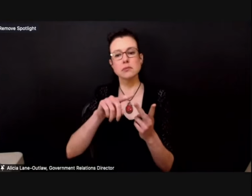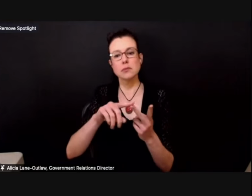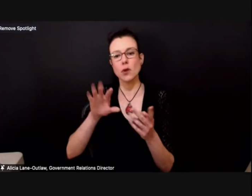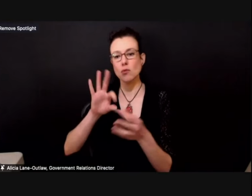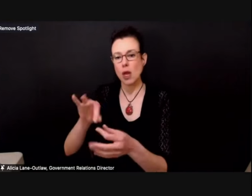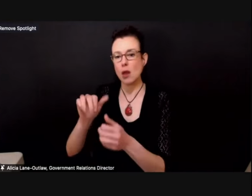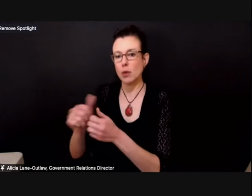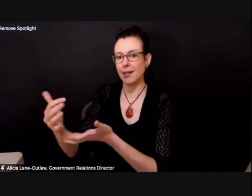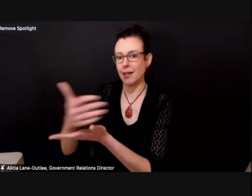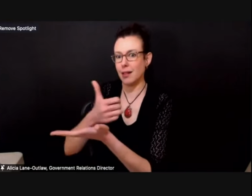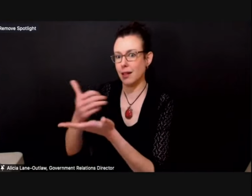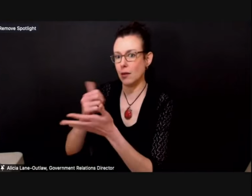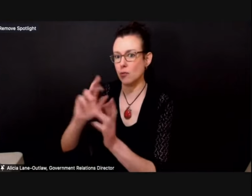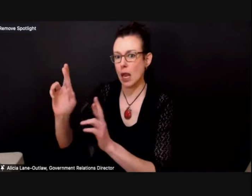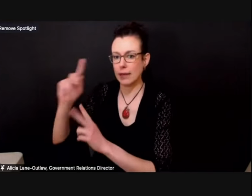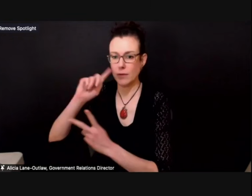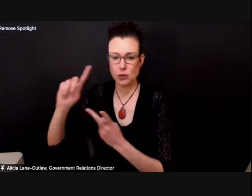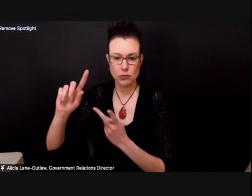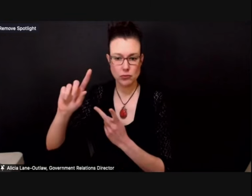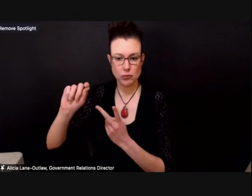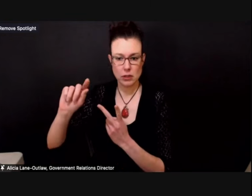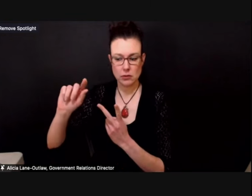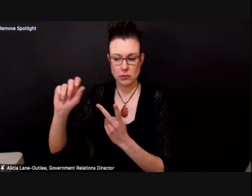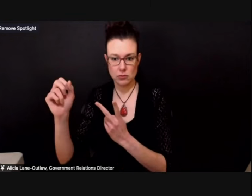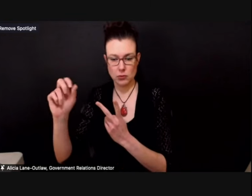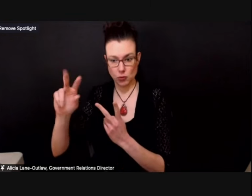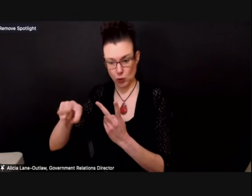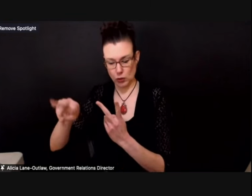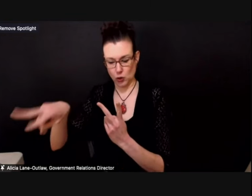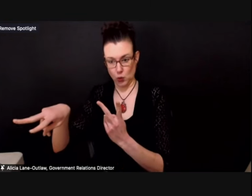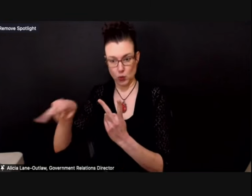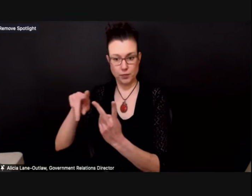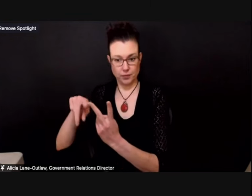relates to preparing for the upcoming 2022 session.